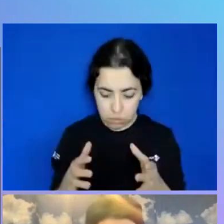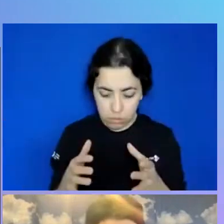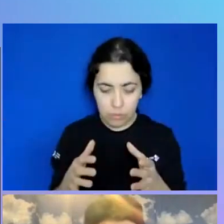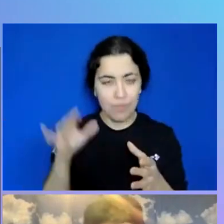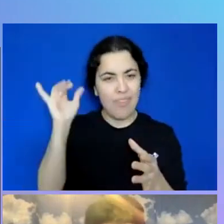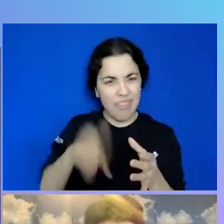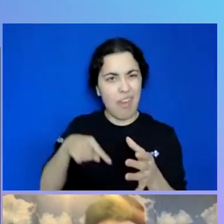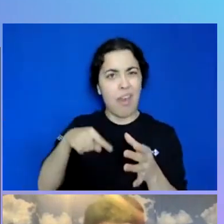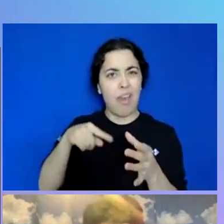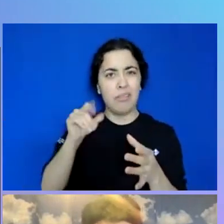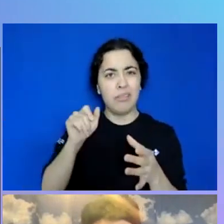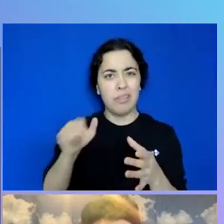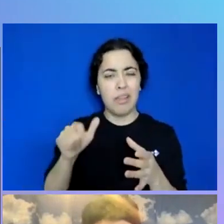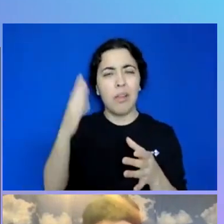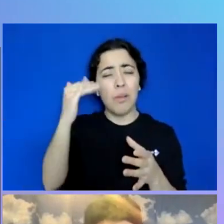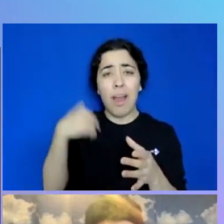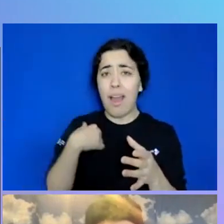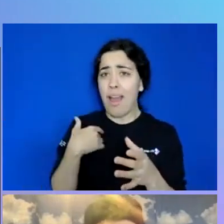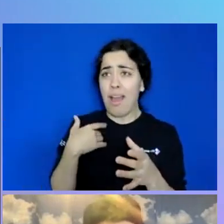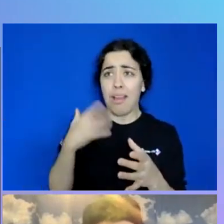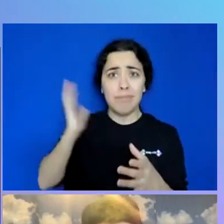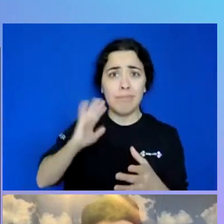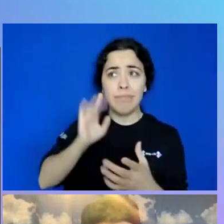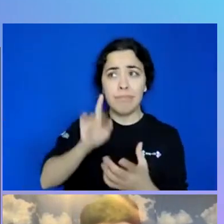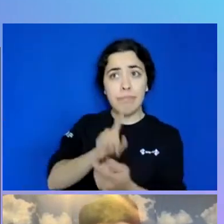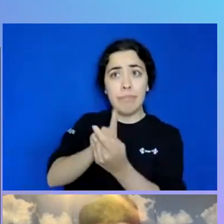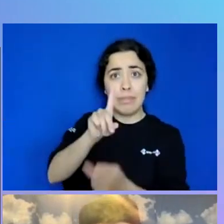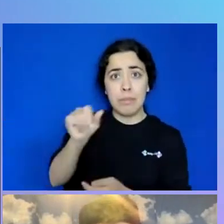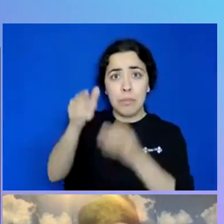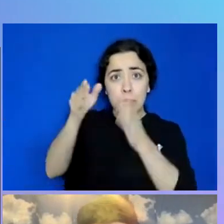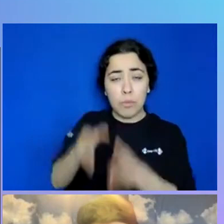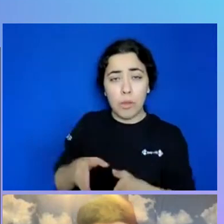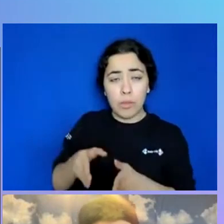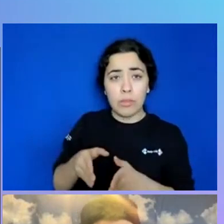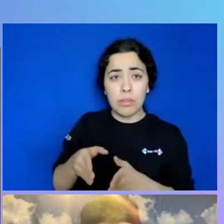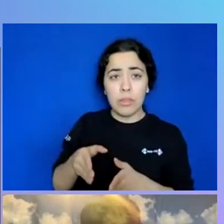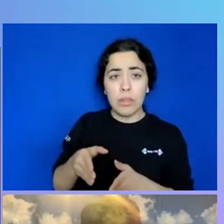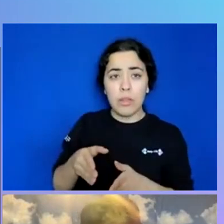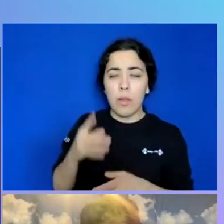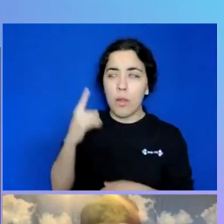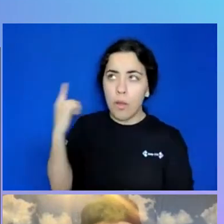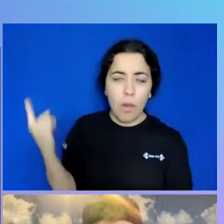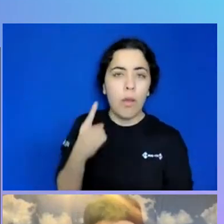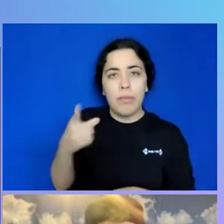have not met a disabled person